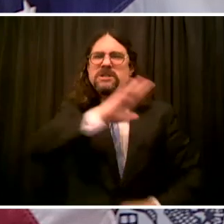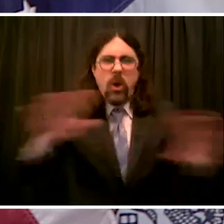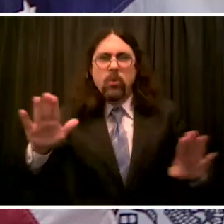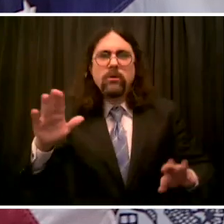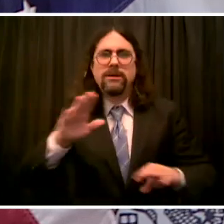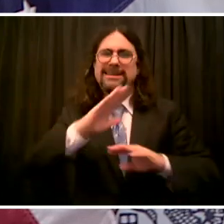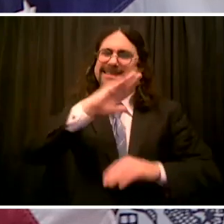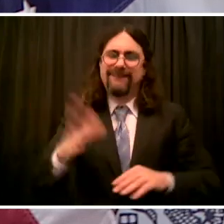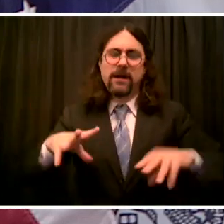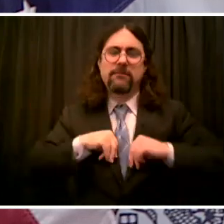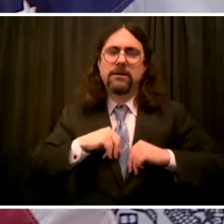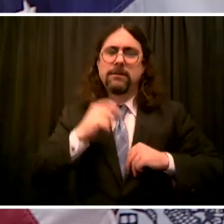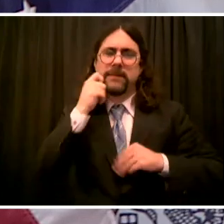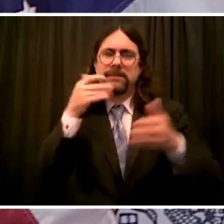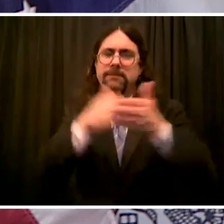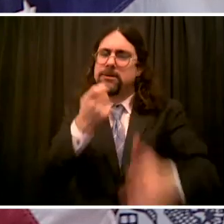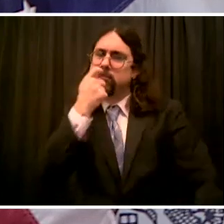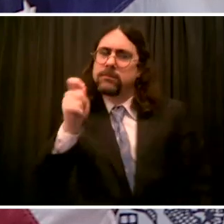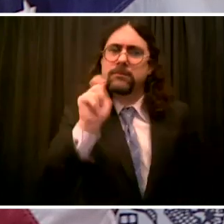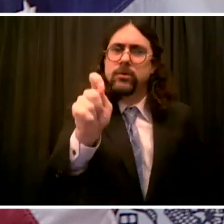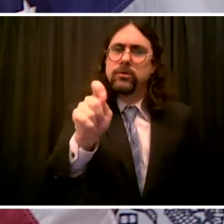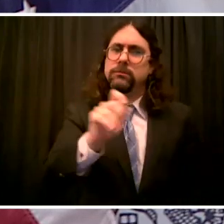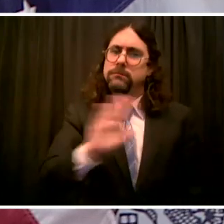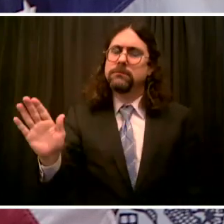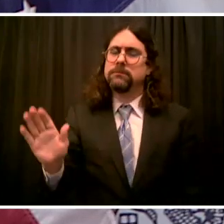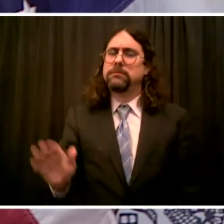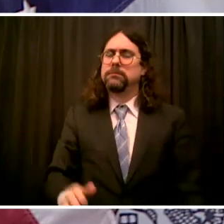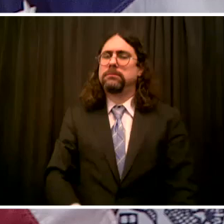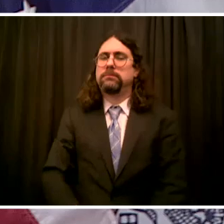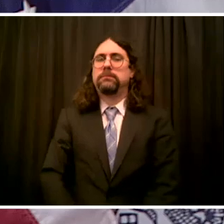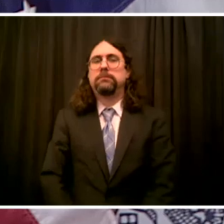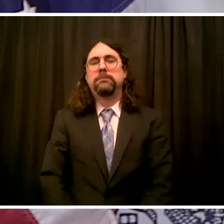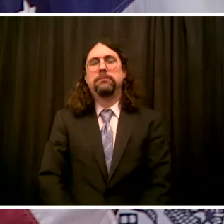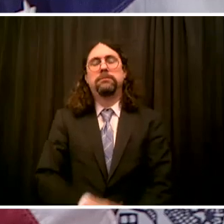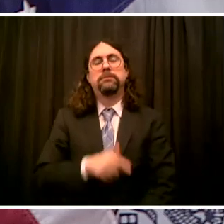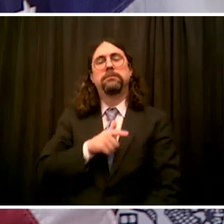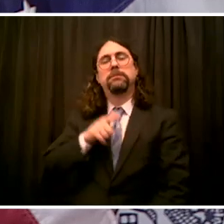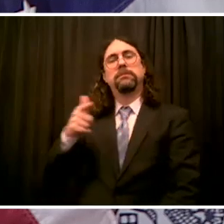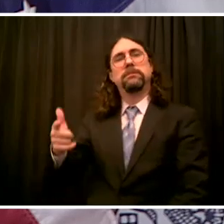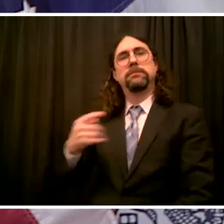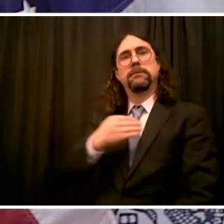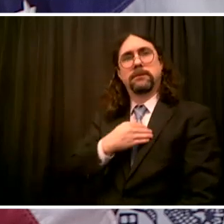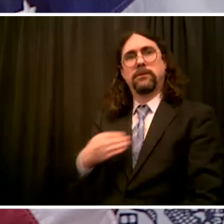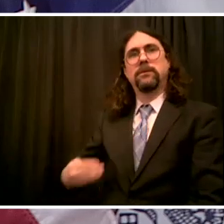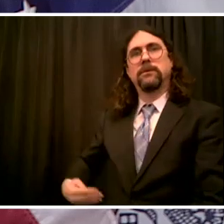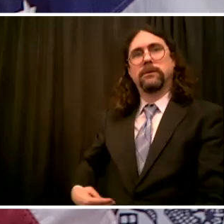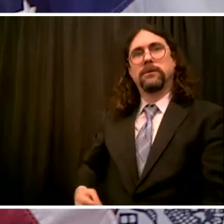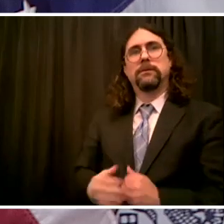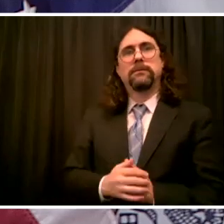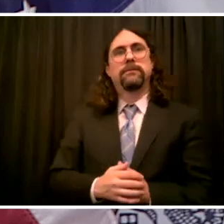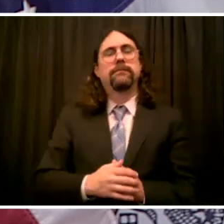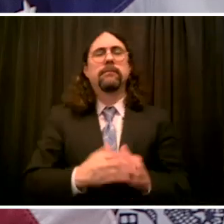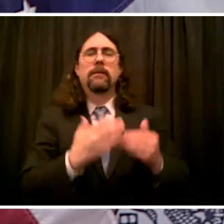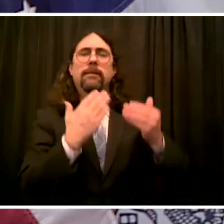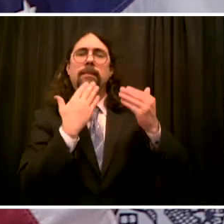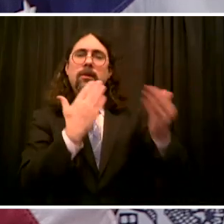BUT I ALSO WILL N OTHEAV MY OLPIE CDEPARTMENT BE CALLED A RACIST POLICE DEPARTMENT. THANK YOU VERY MUCH. THANK YOU VERY MUCH.